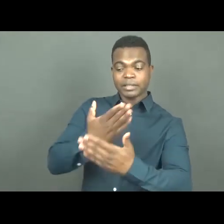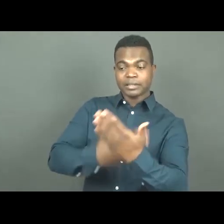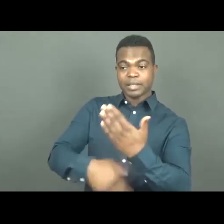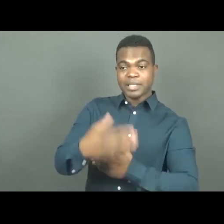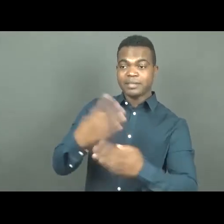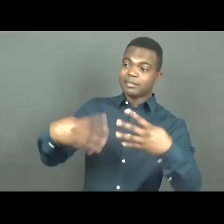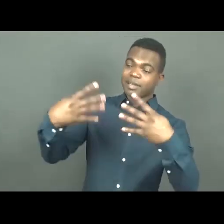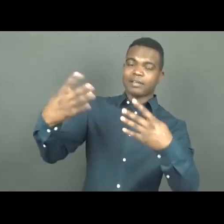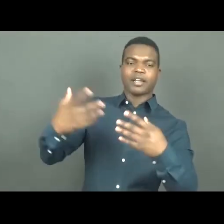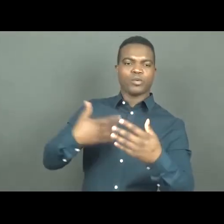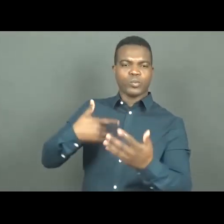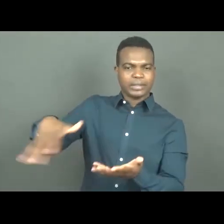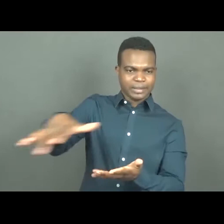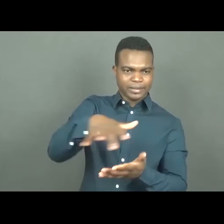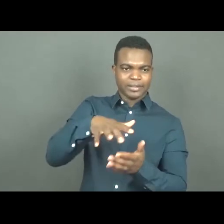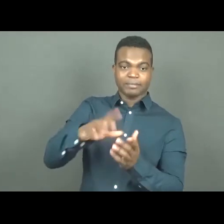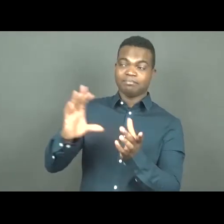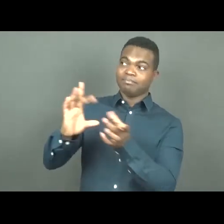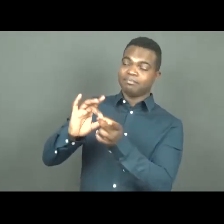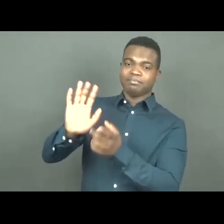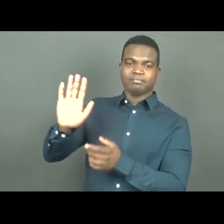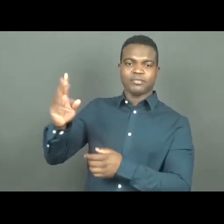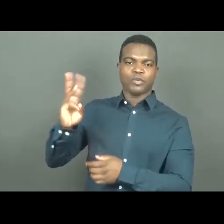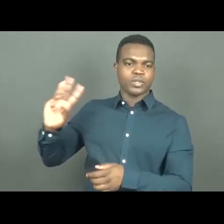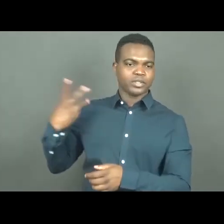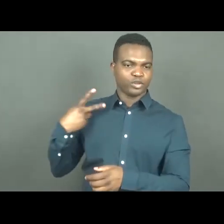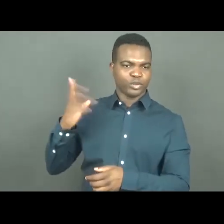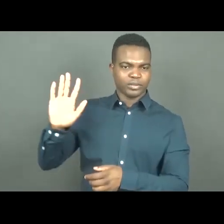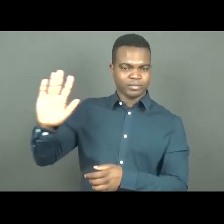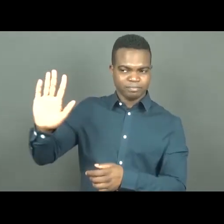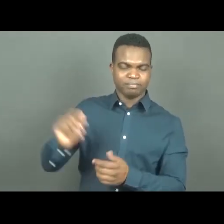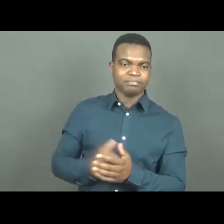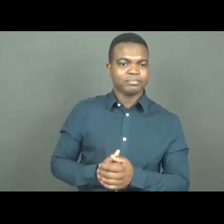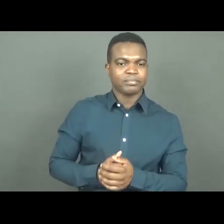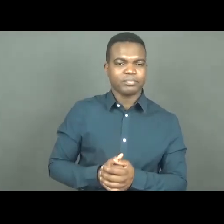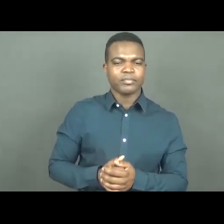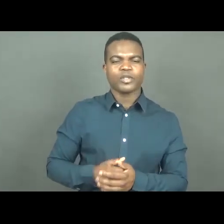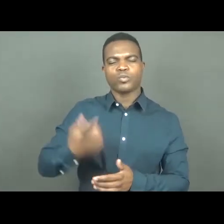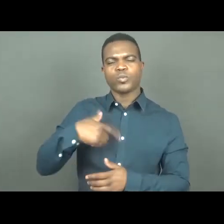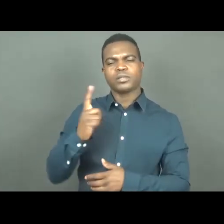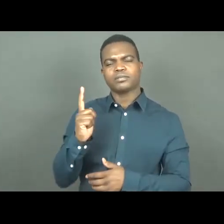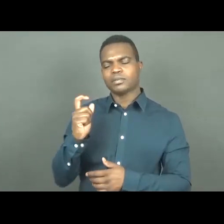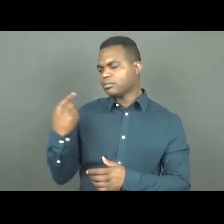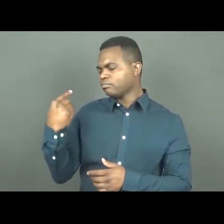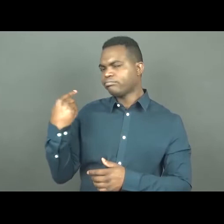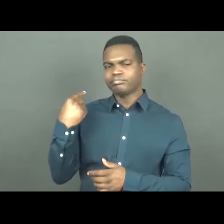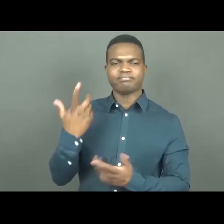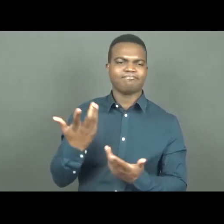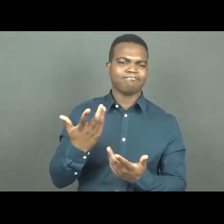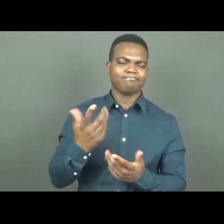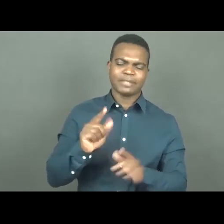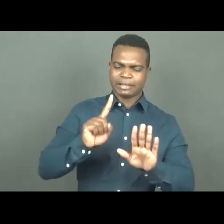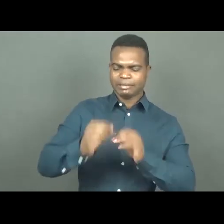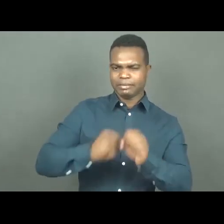So, in every, since 2015 up until to date, 2020, every Pacific island countries, that